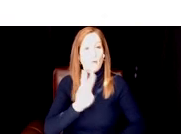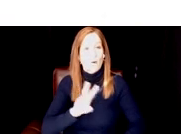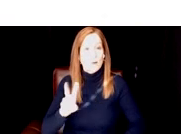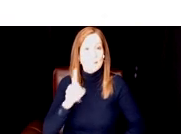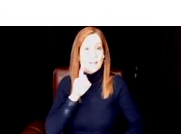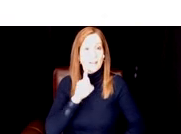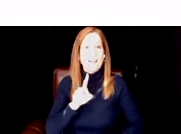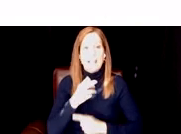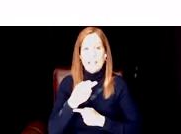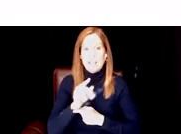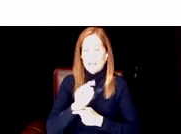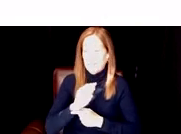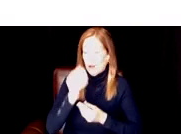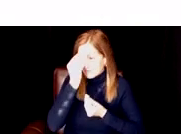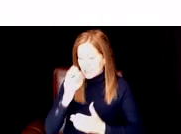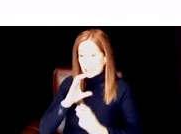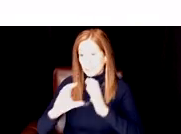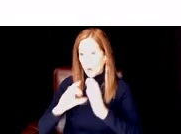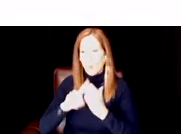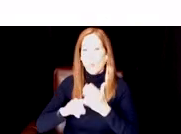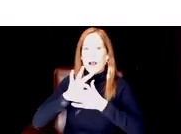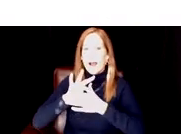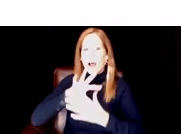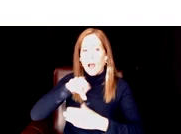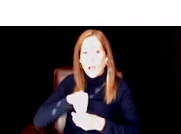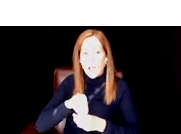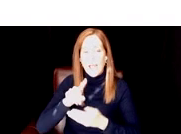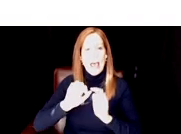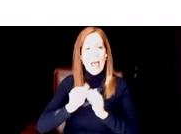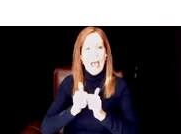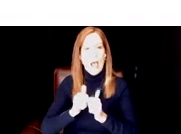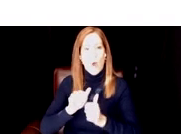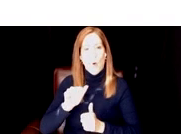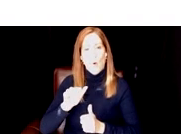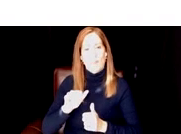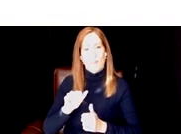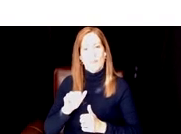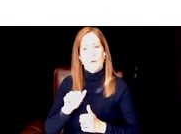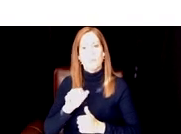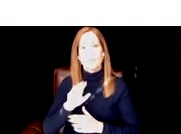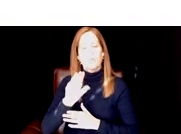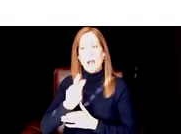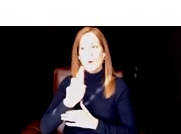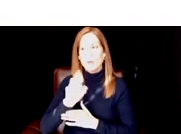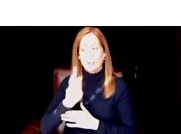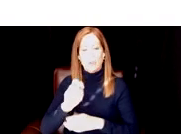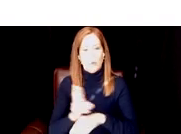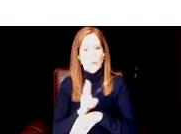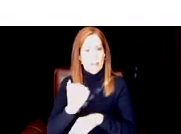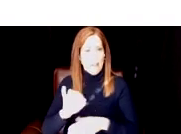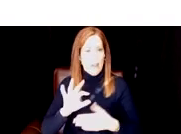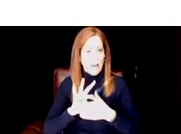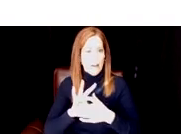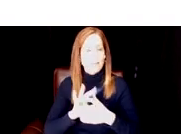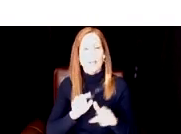what kind of content they contain and how the browser should render or treat that content. HTML tags also tell browsers something about the contents